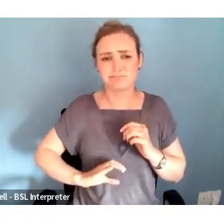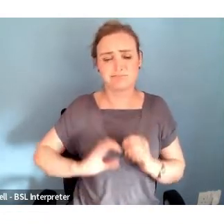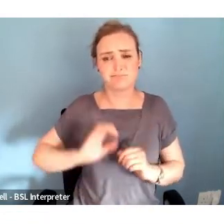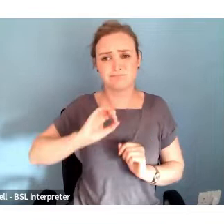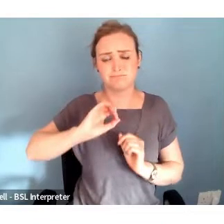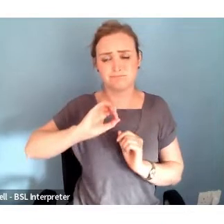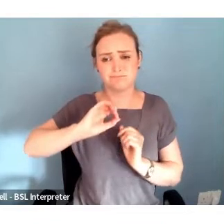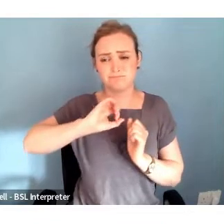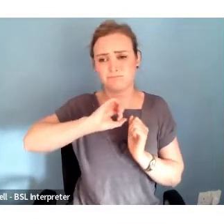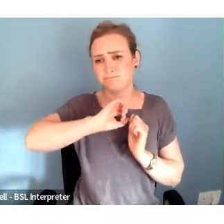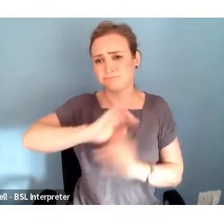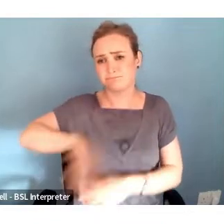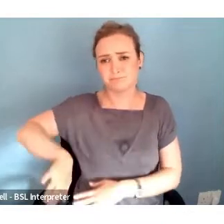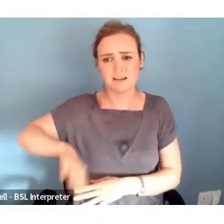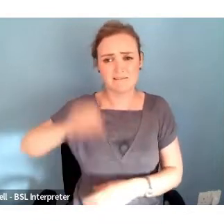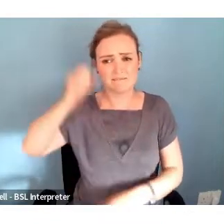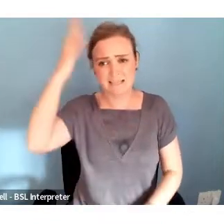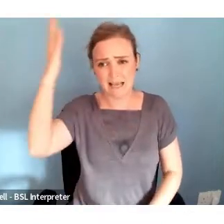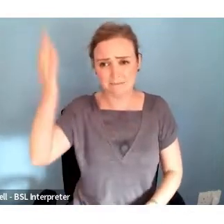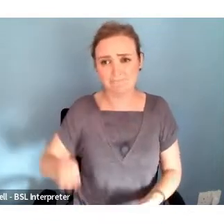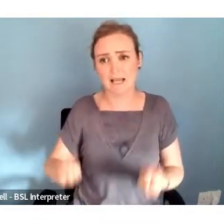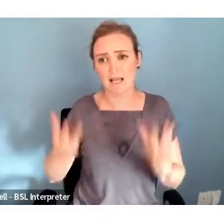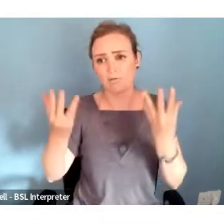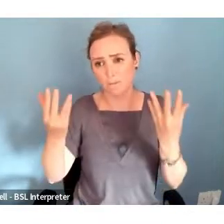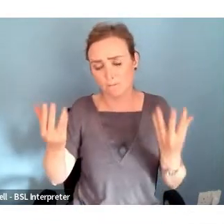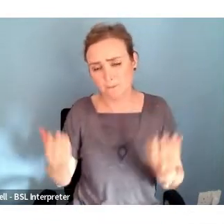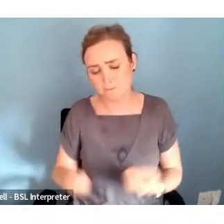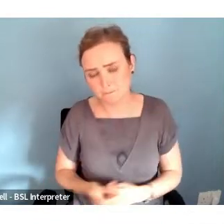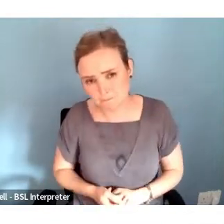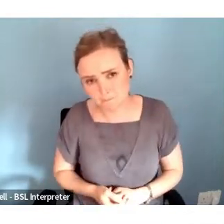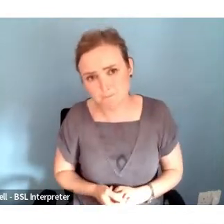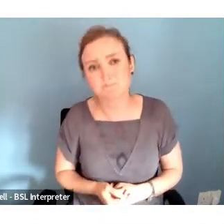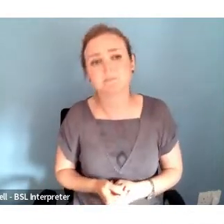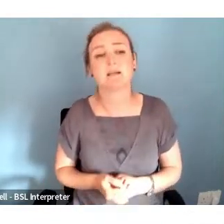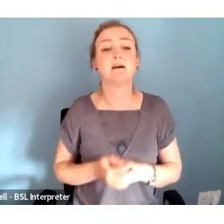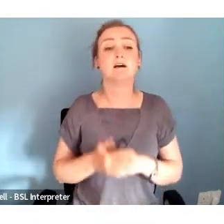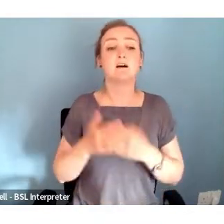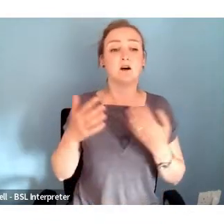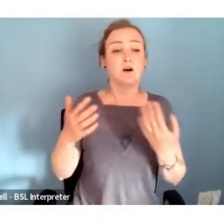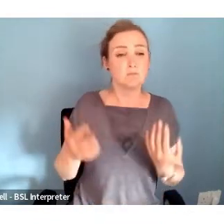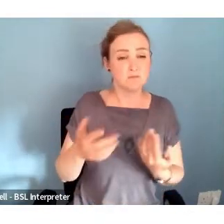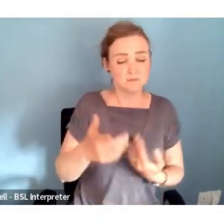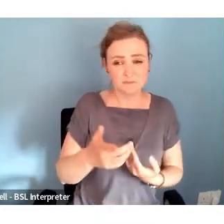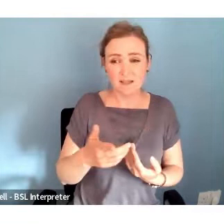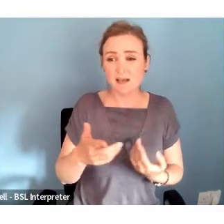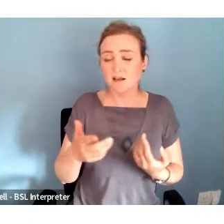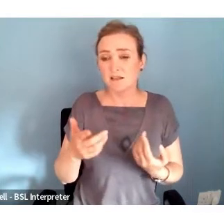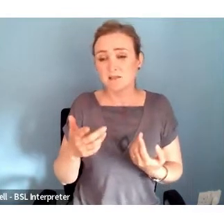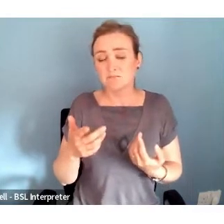get the job anyway. But the biggest one is how do I know this producer is going to take me seriously. That is something to bear in mind